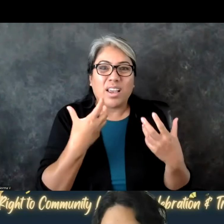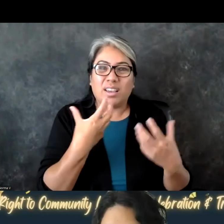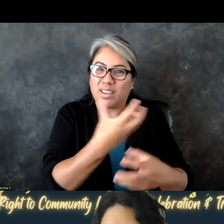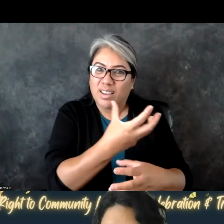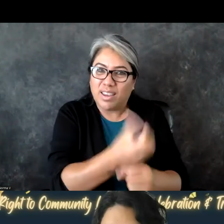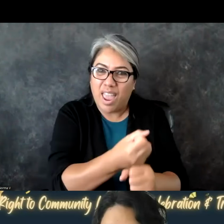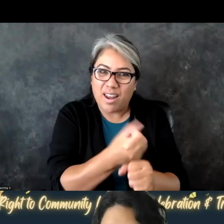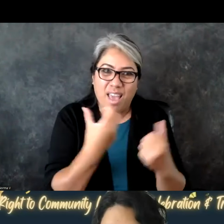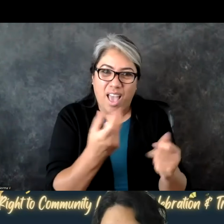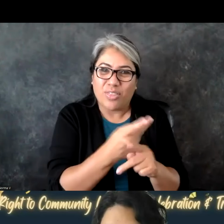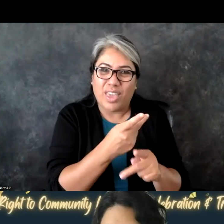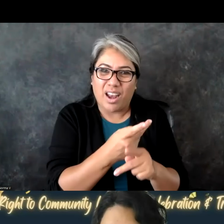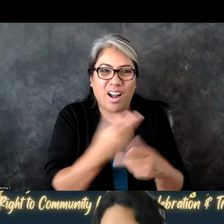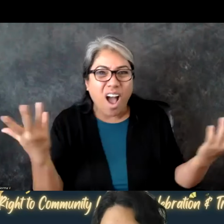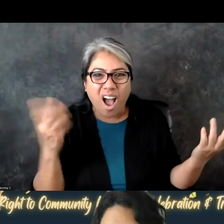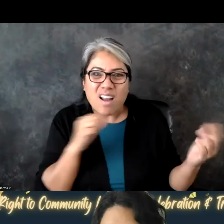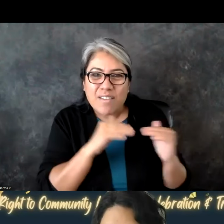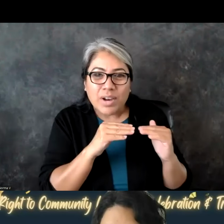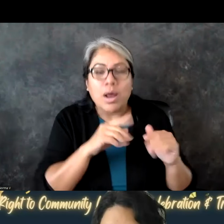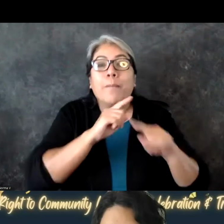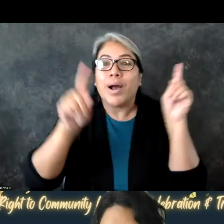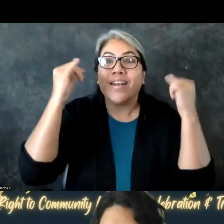counts against you in terms of getting health care and home